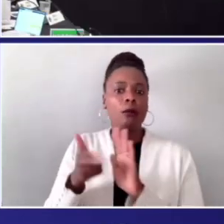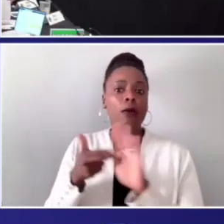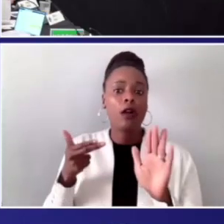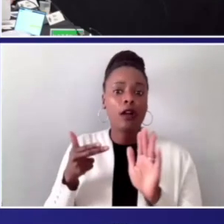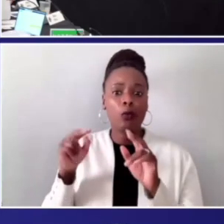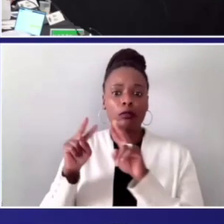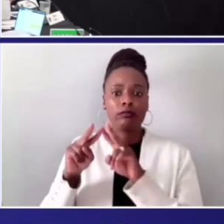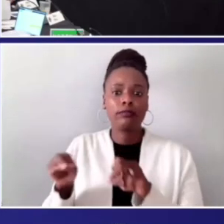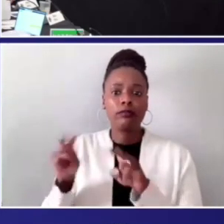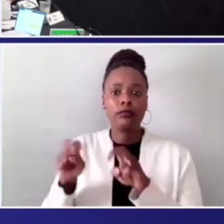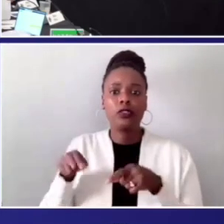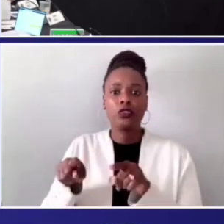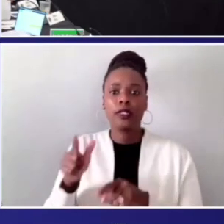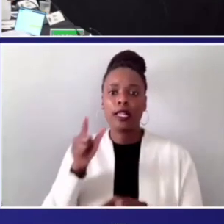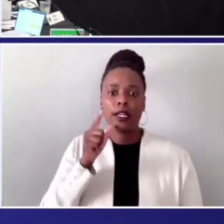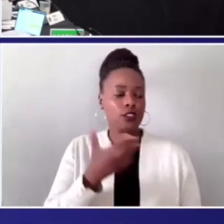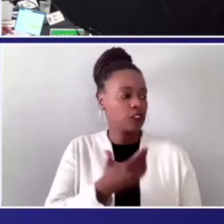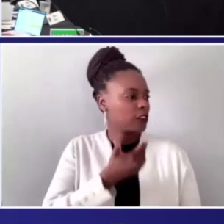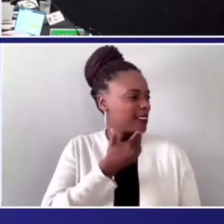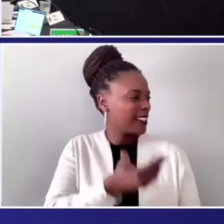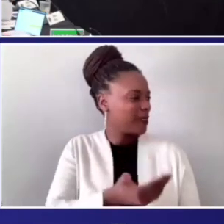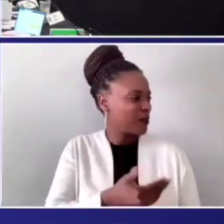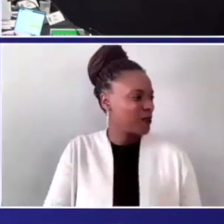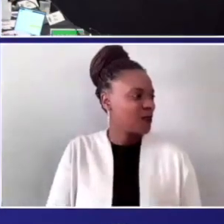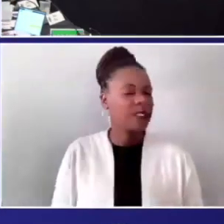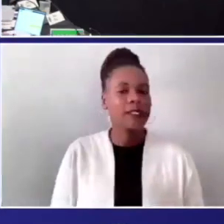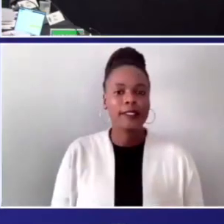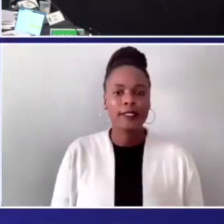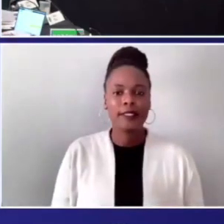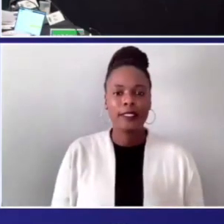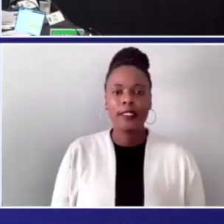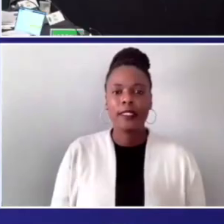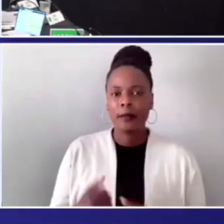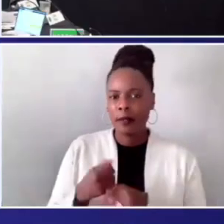Thank you. I need to just get the right provision. Can you come down a little bit, Linea? The